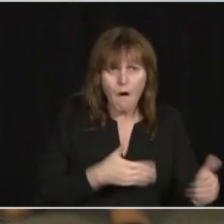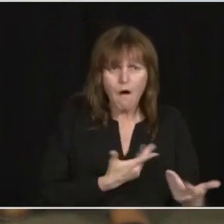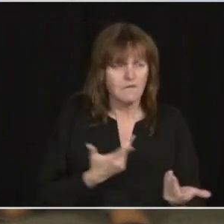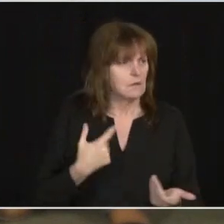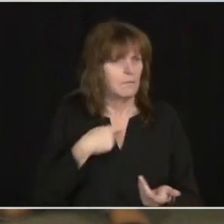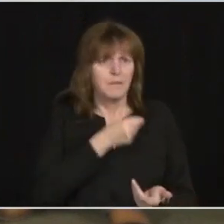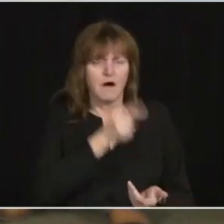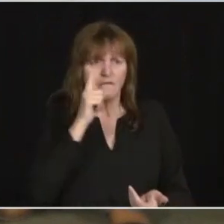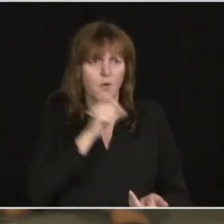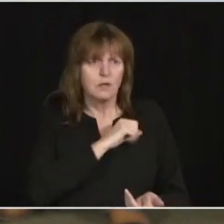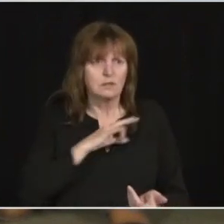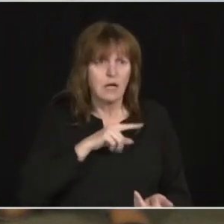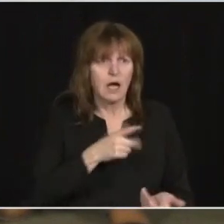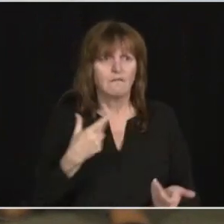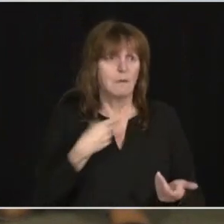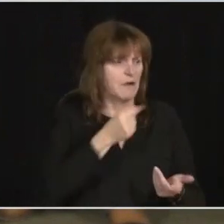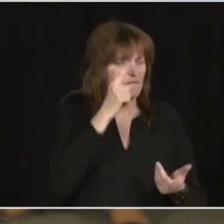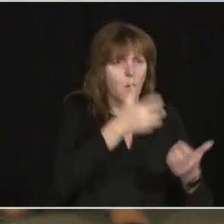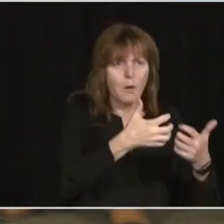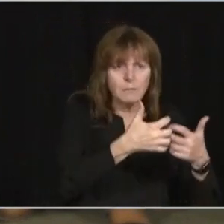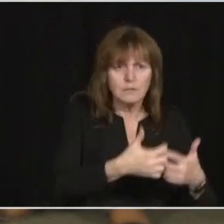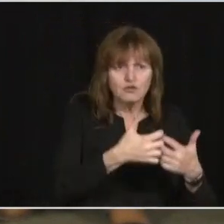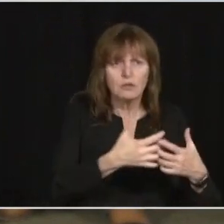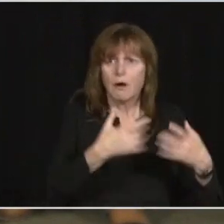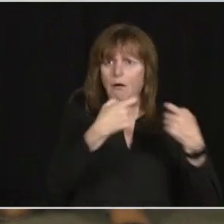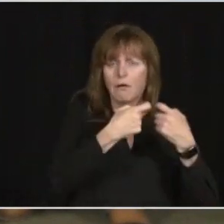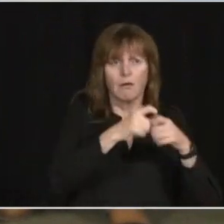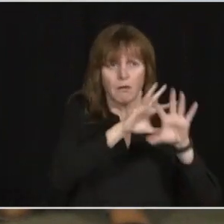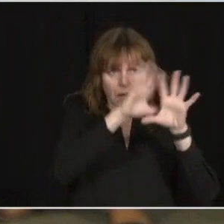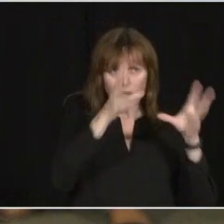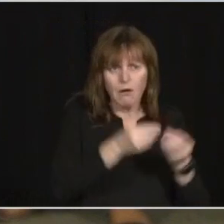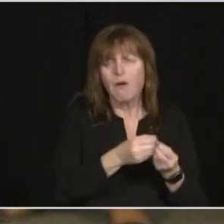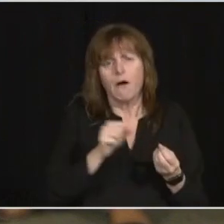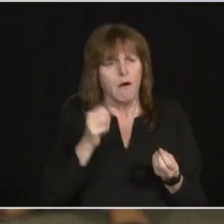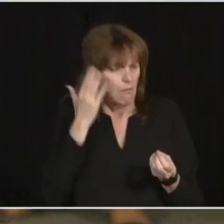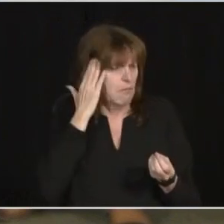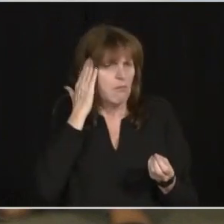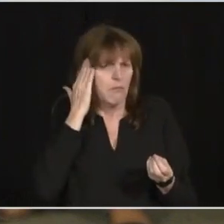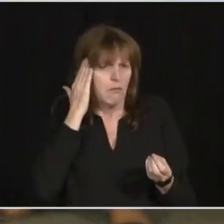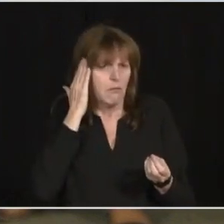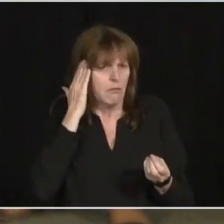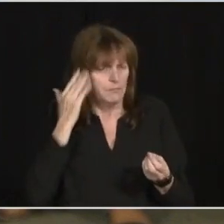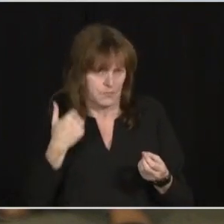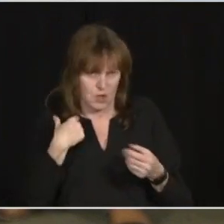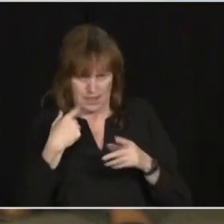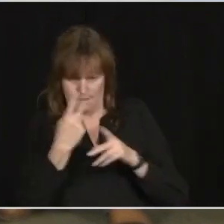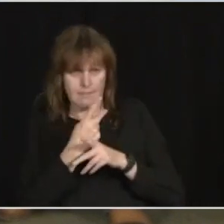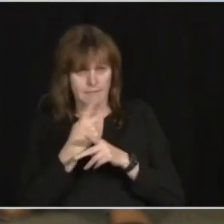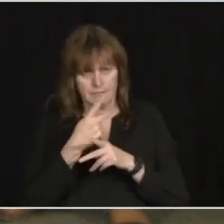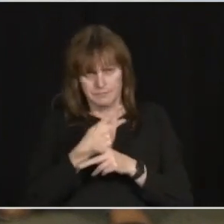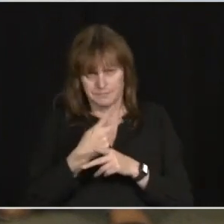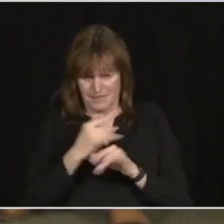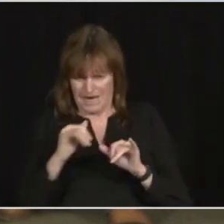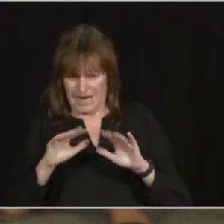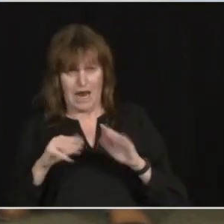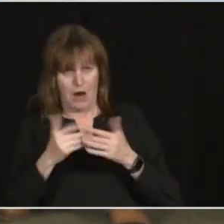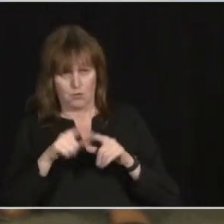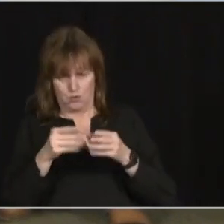paying for the machinery and equipment they have. So we were looking for a solution that is going to work for doctors